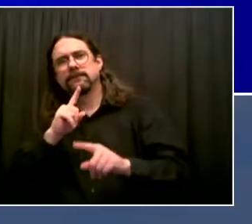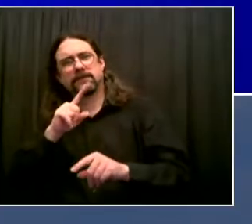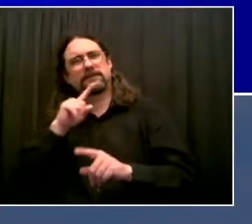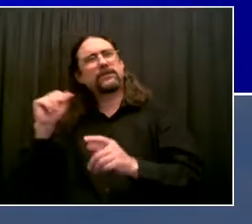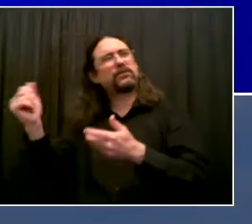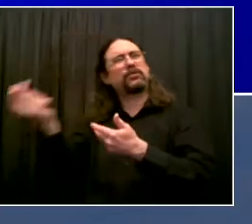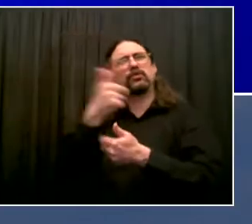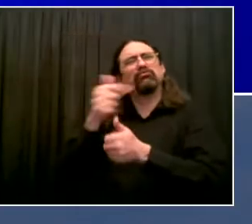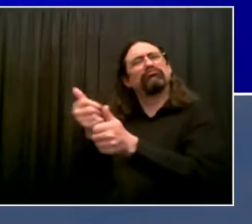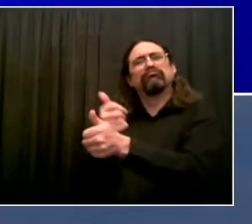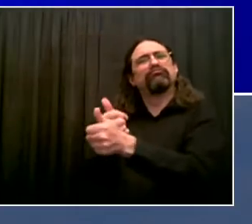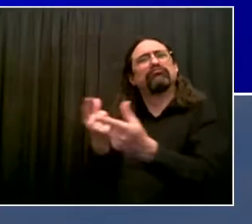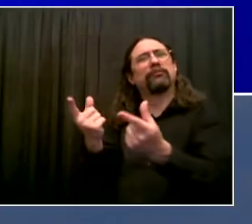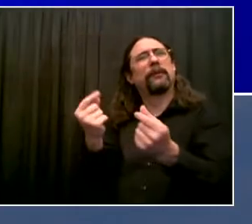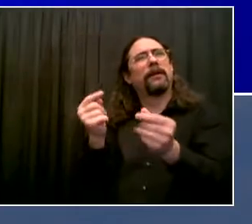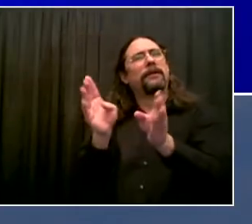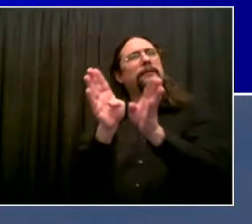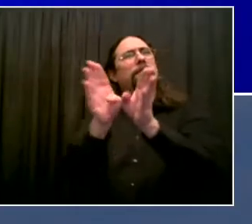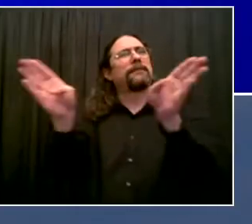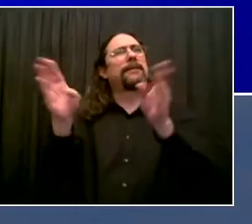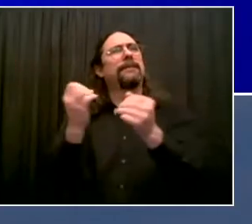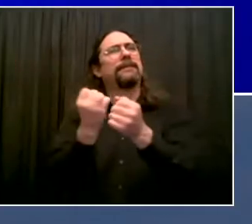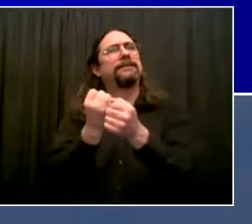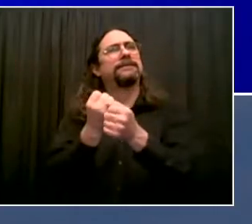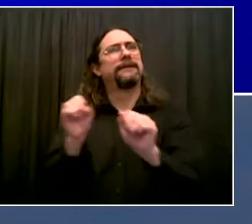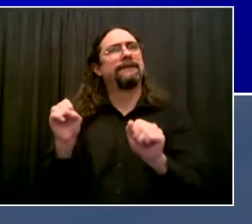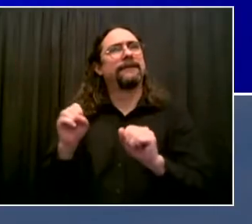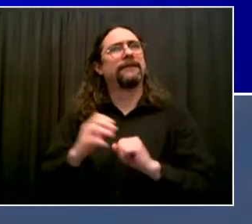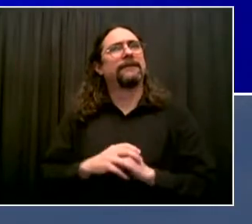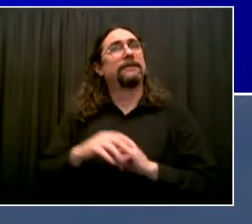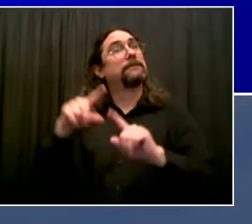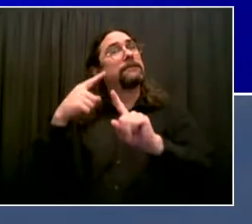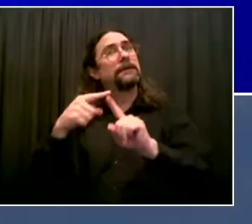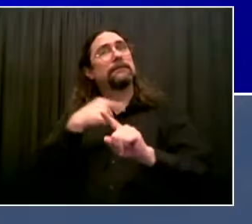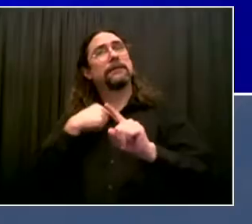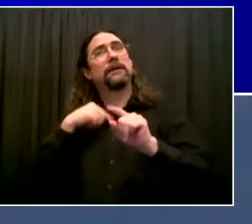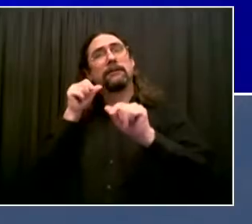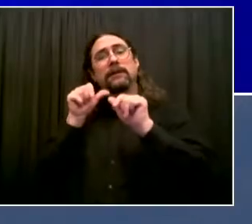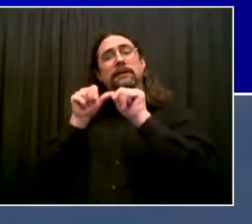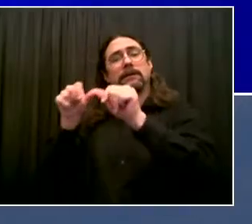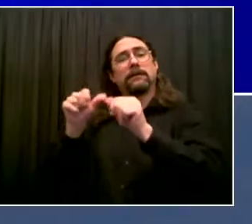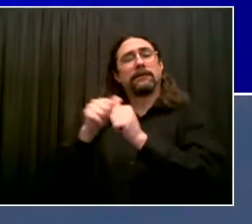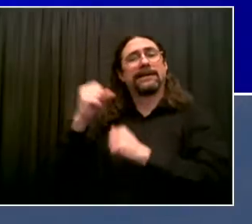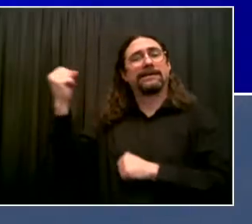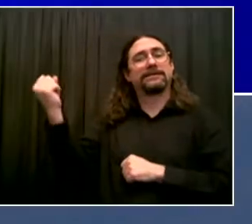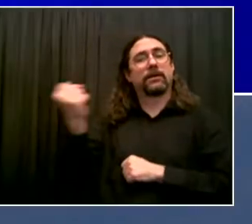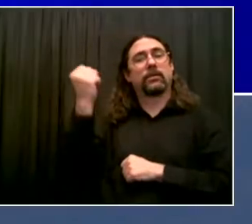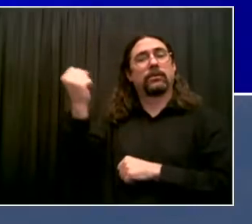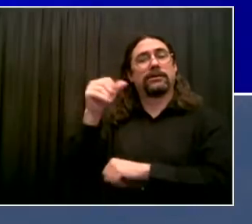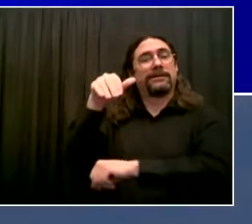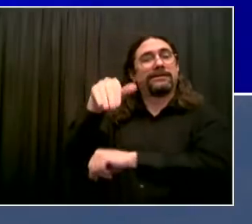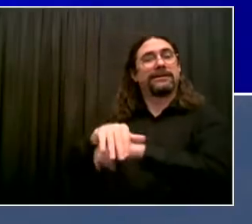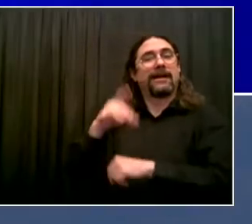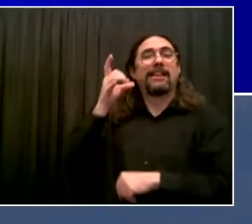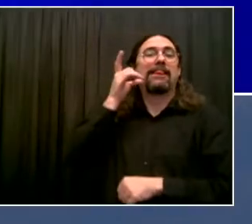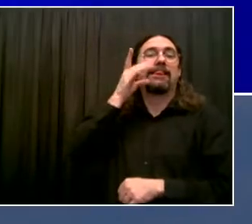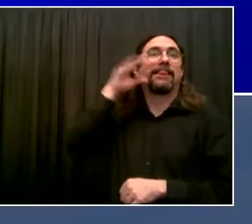ANTI-VIOLENCE STRATEGY. WE'RE GOING TO BE EXPANDING THE SATURDAY NIGHT LIGHTS APPROACH